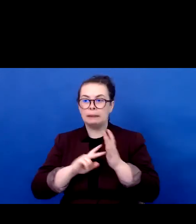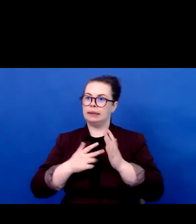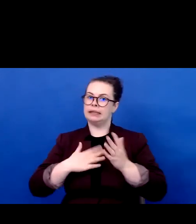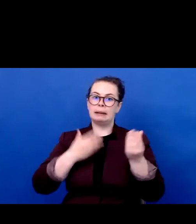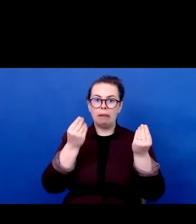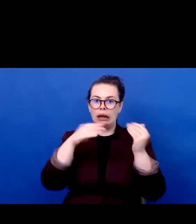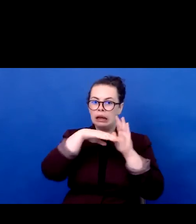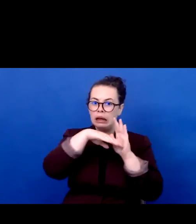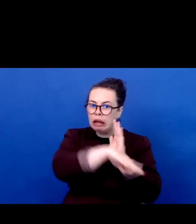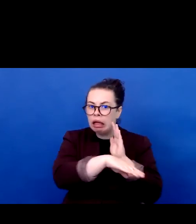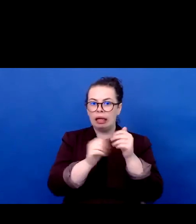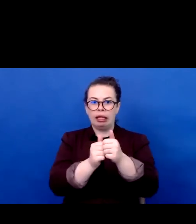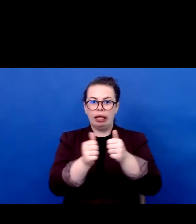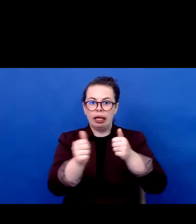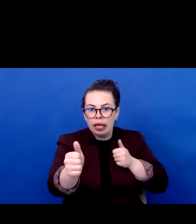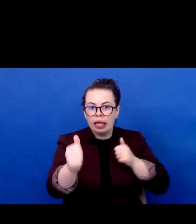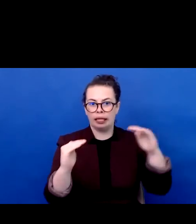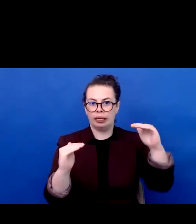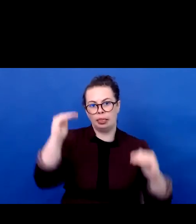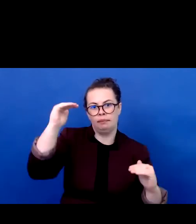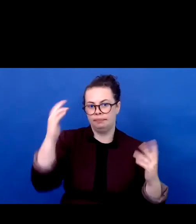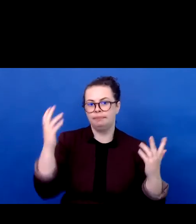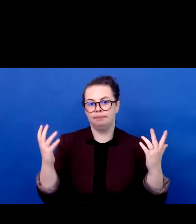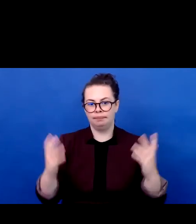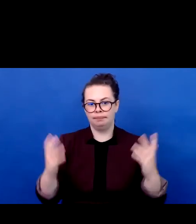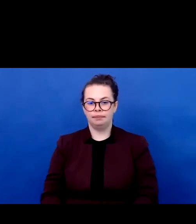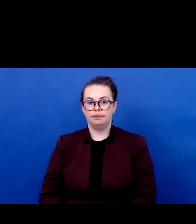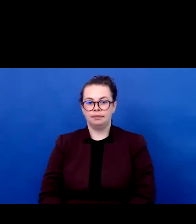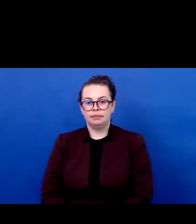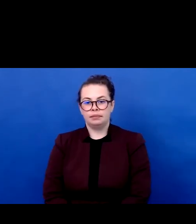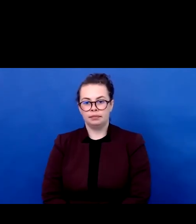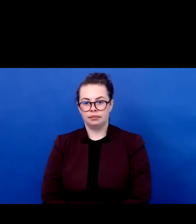persons with disability and the representative organization had ensured